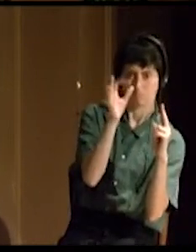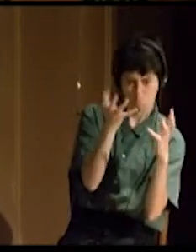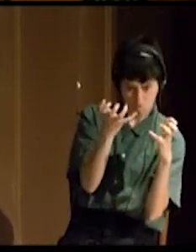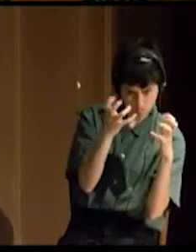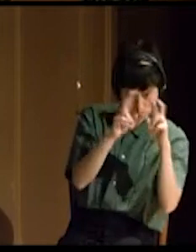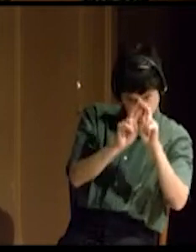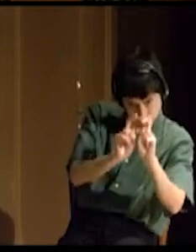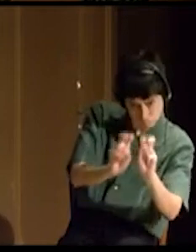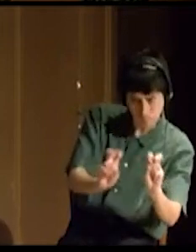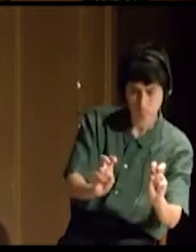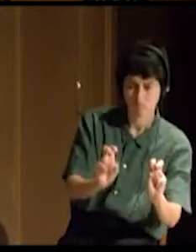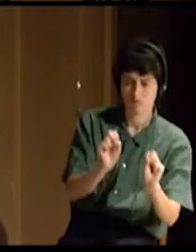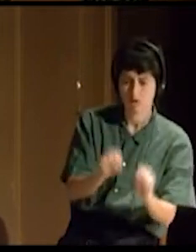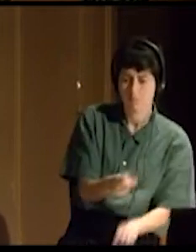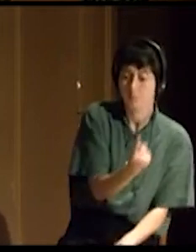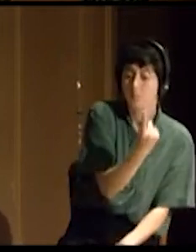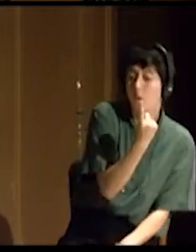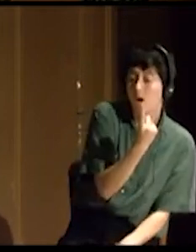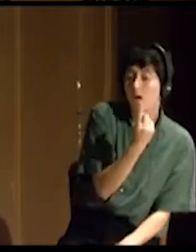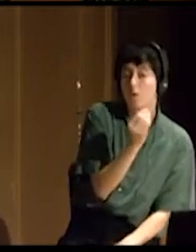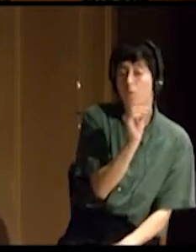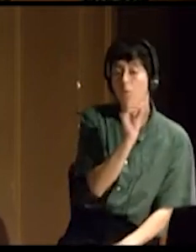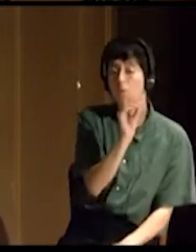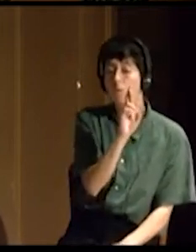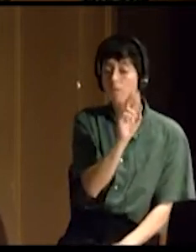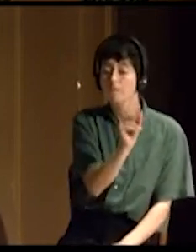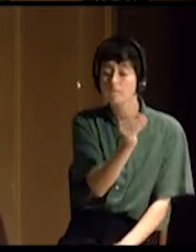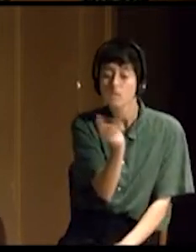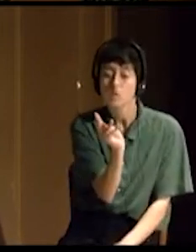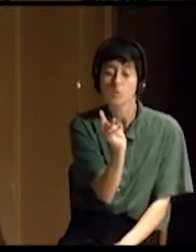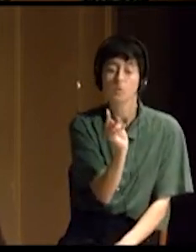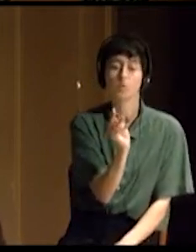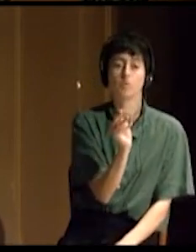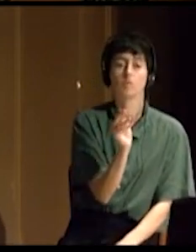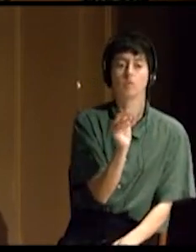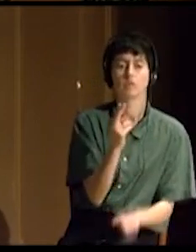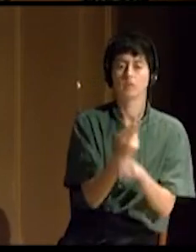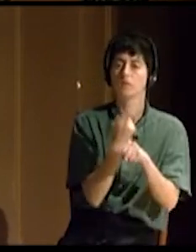And there's shotgun sequencing that you just sequence everything that is in the sample.